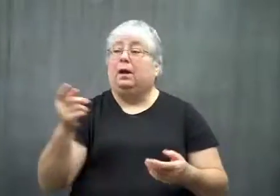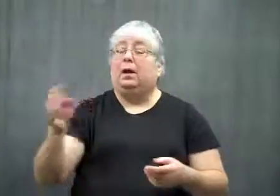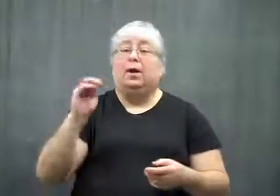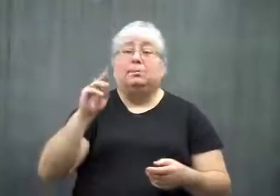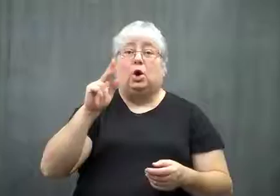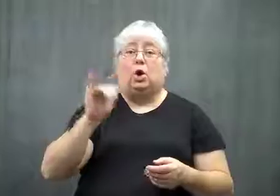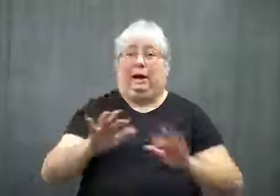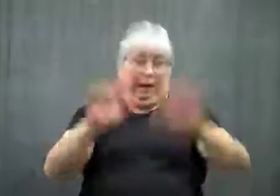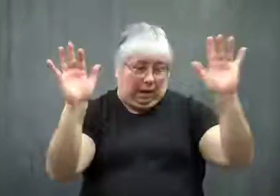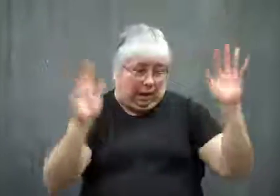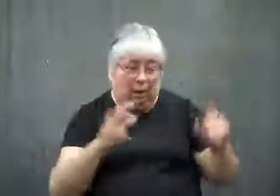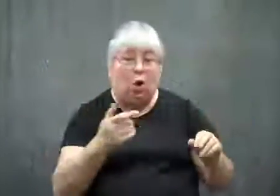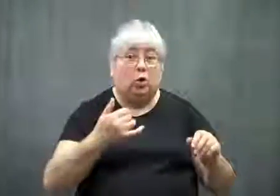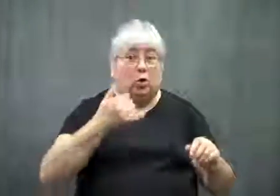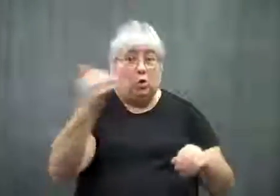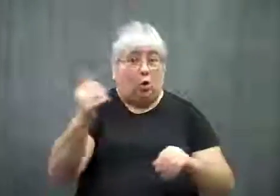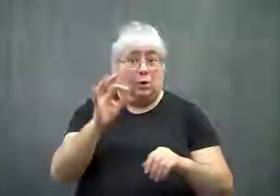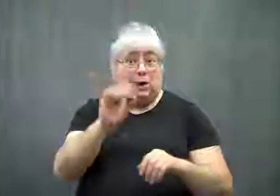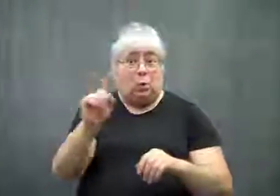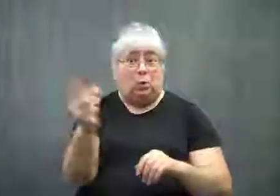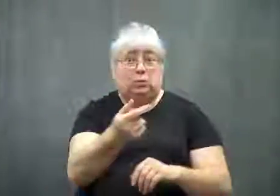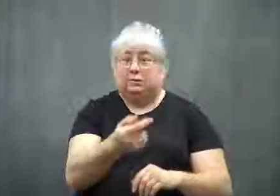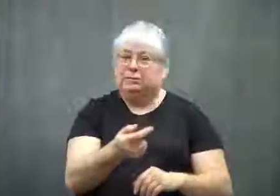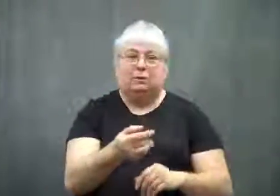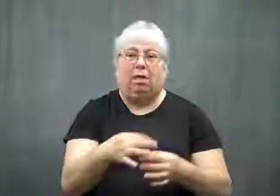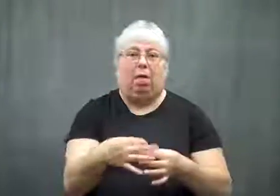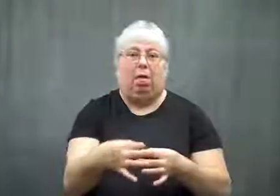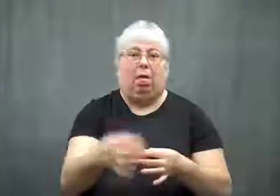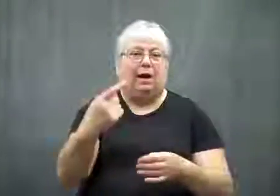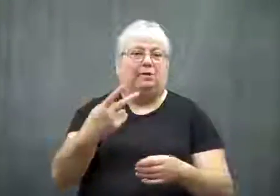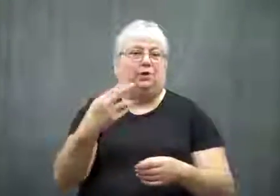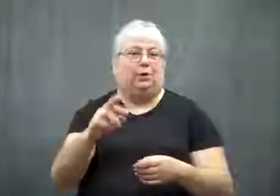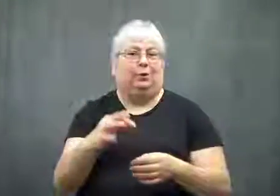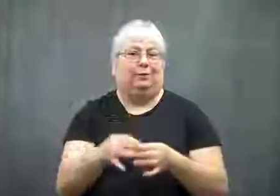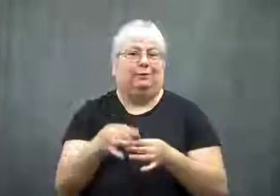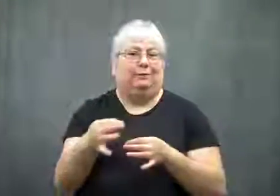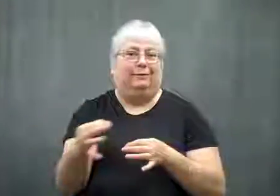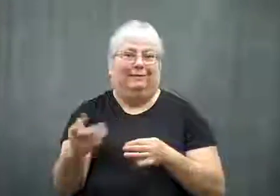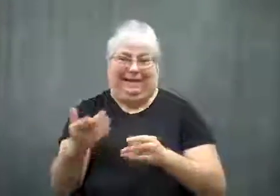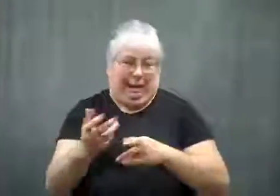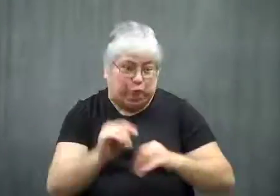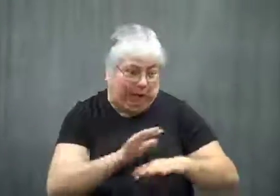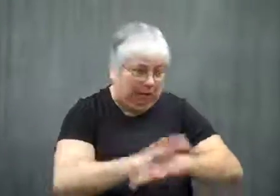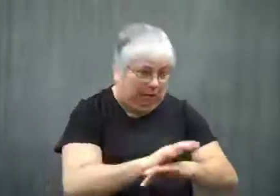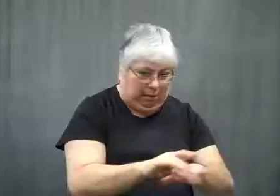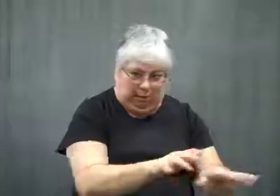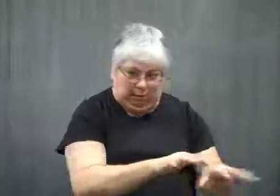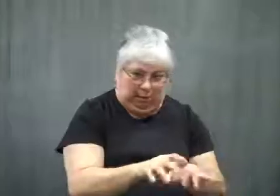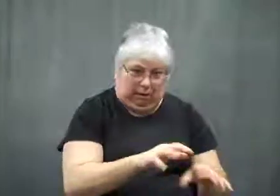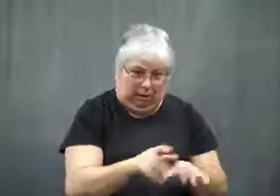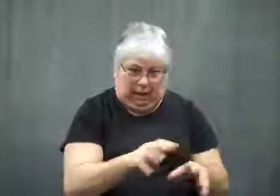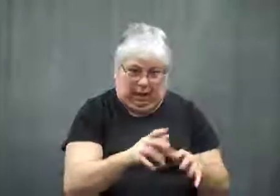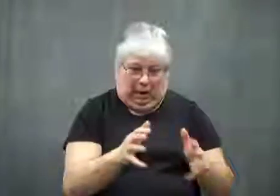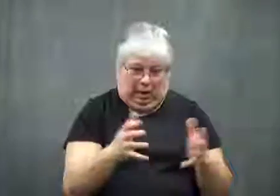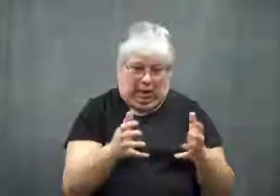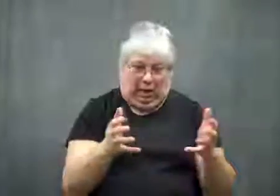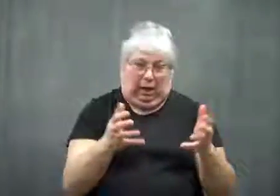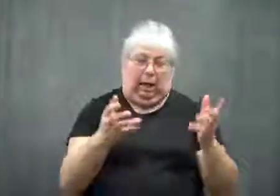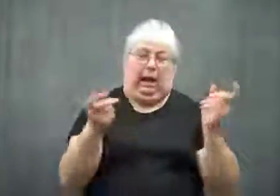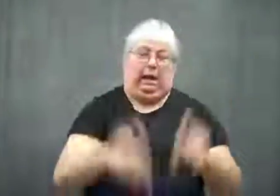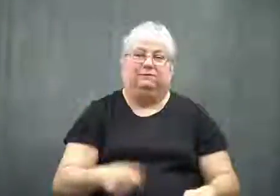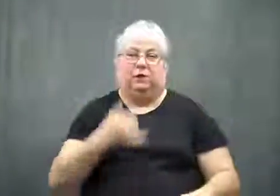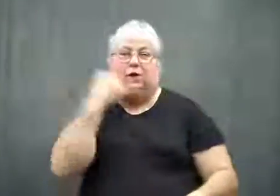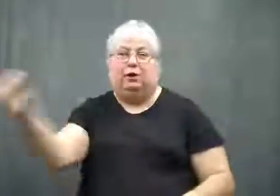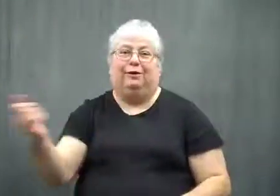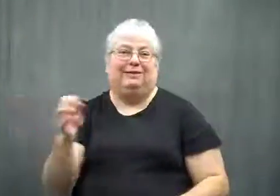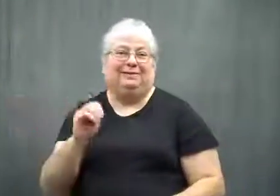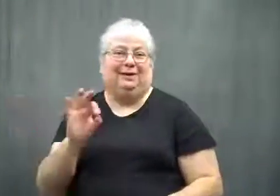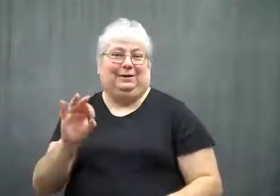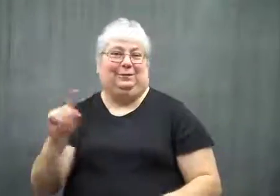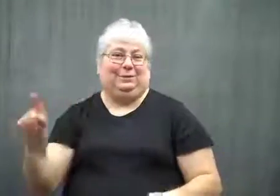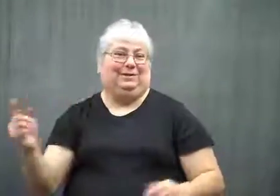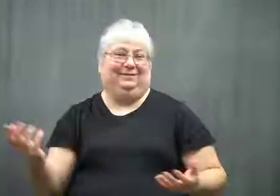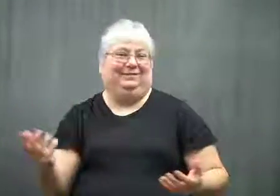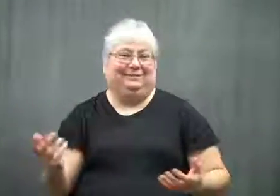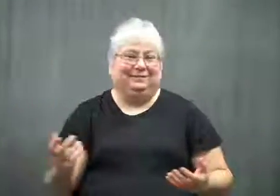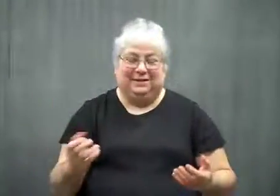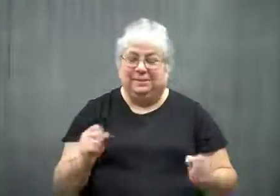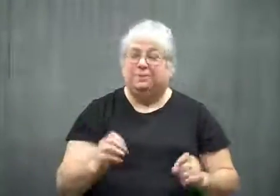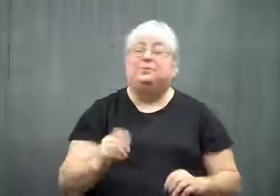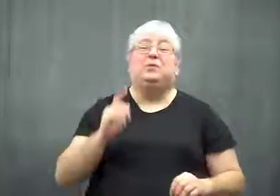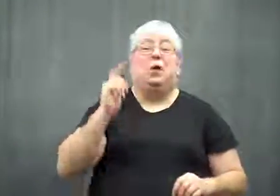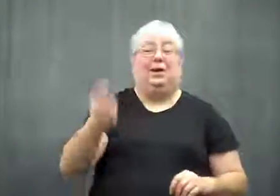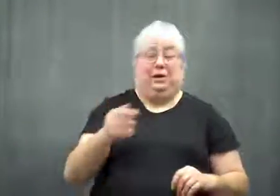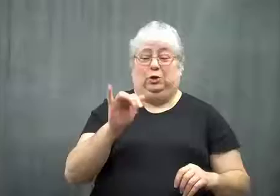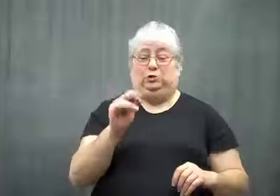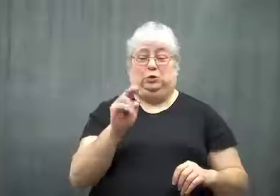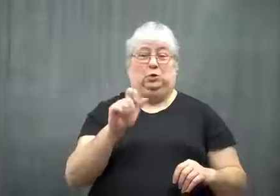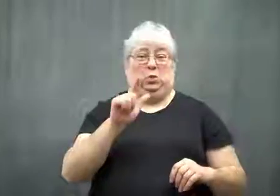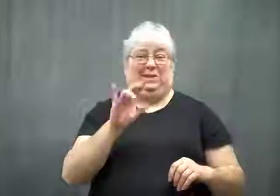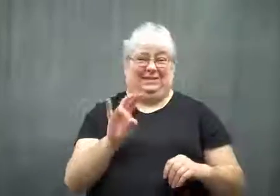Murray tried to revive him, and didn't call 911 for a half hour.